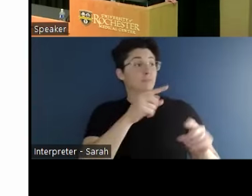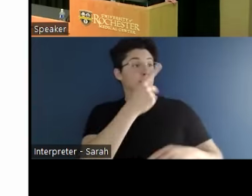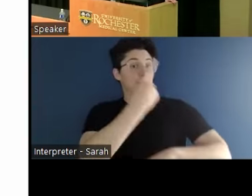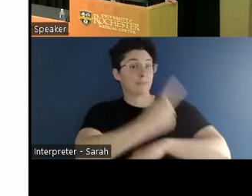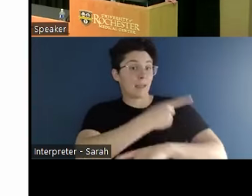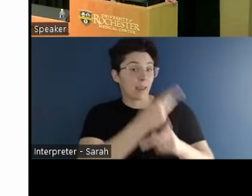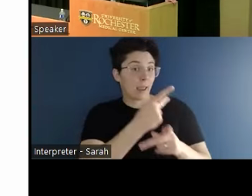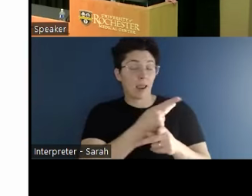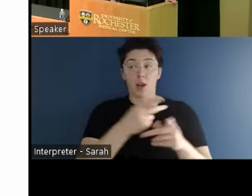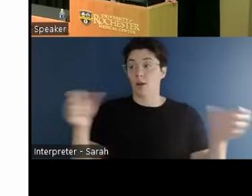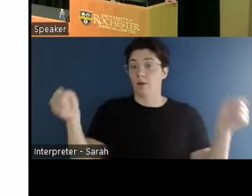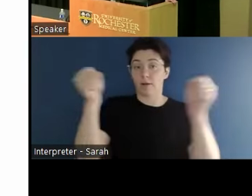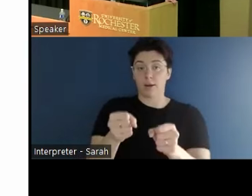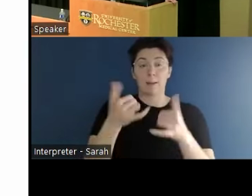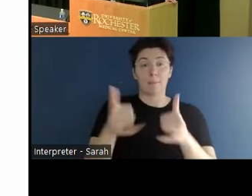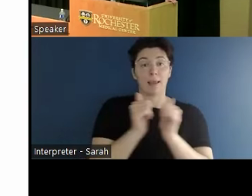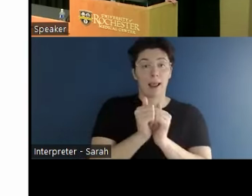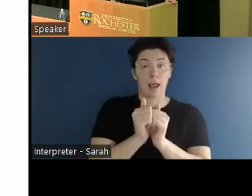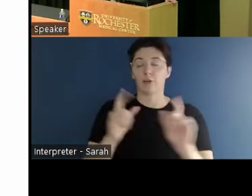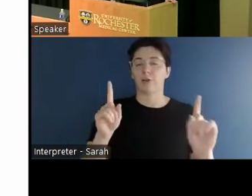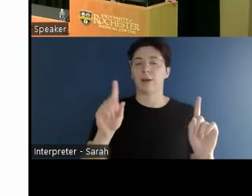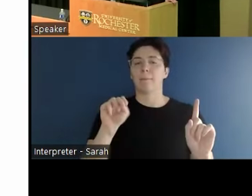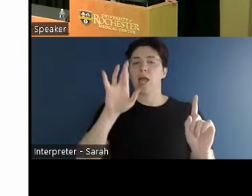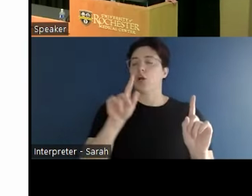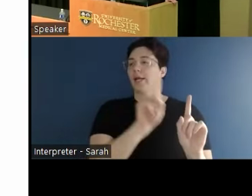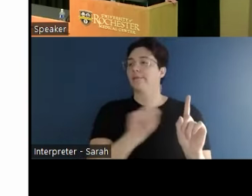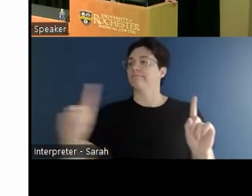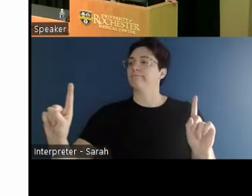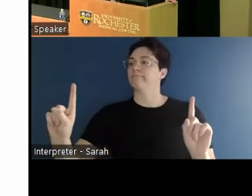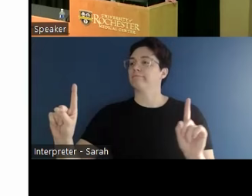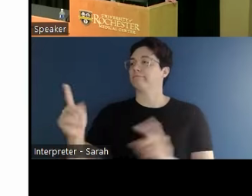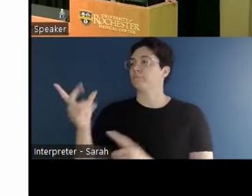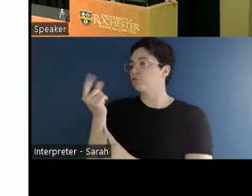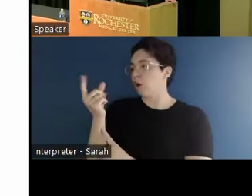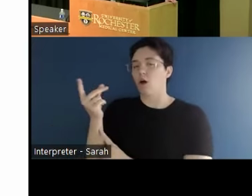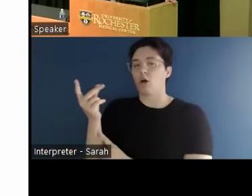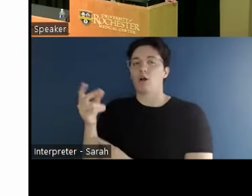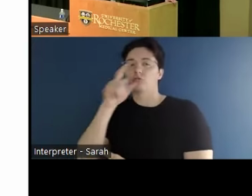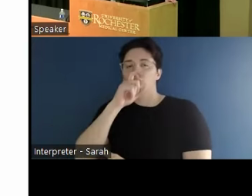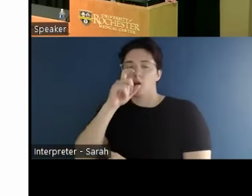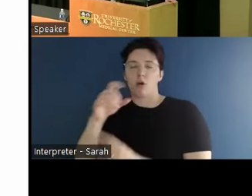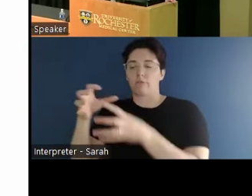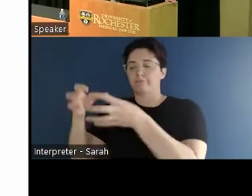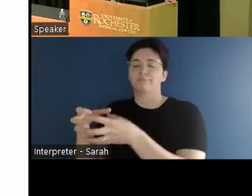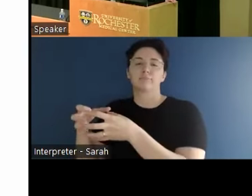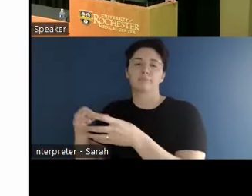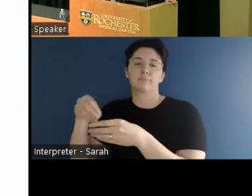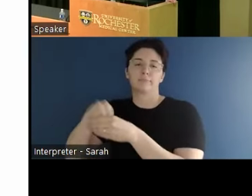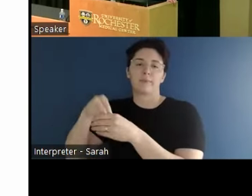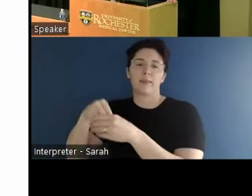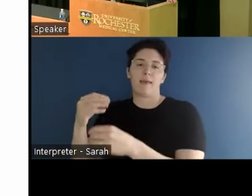together Mary was consistently found playing with dog stuffed animals on the playground Mary was